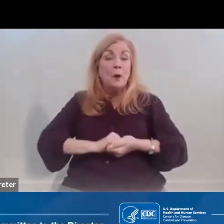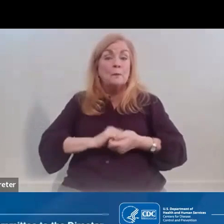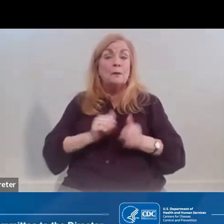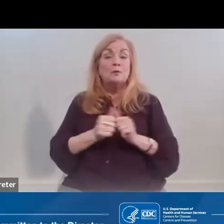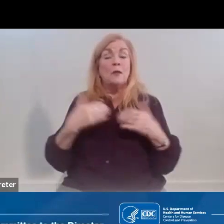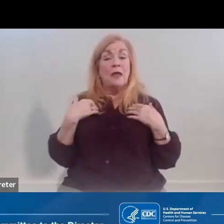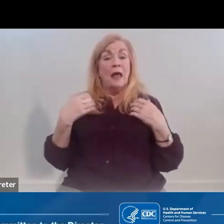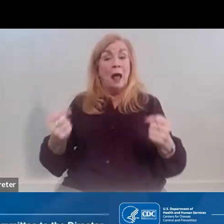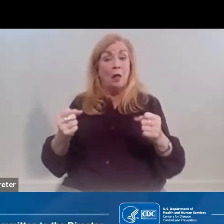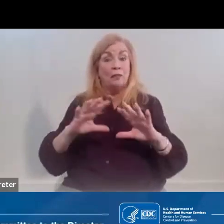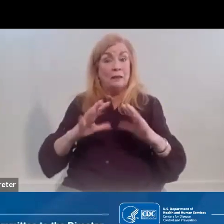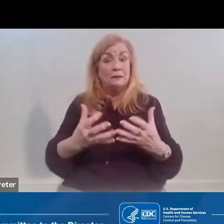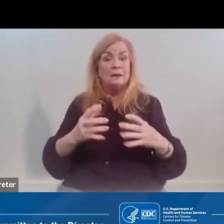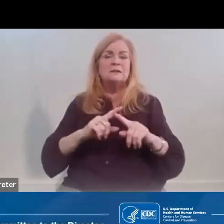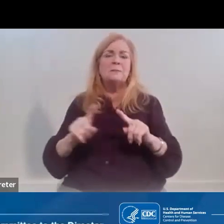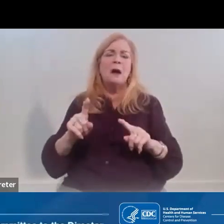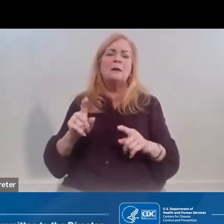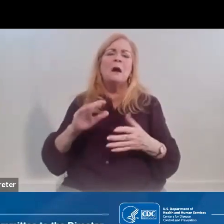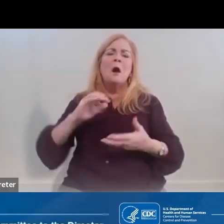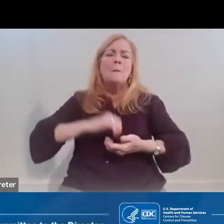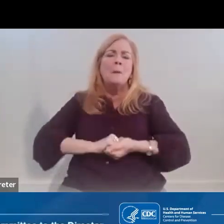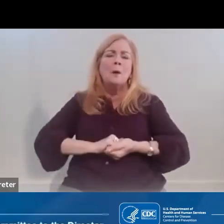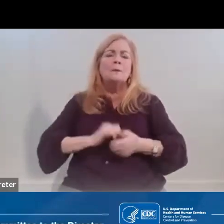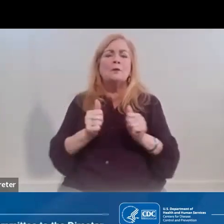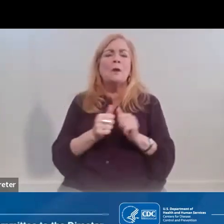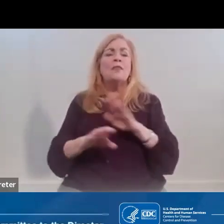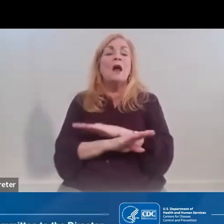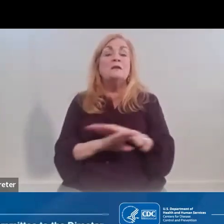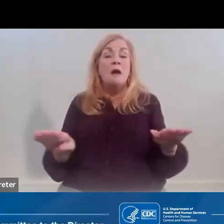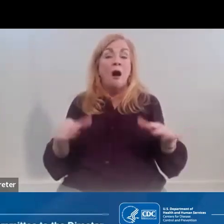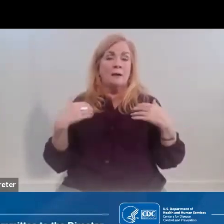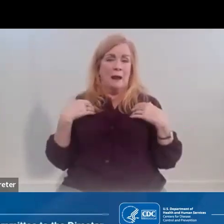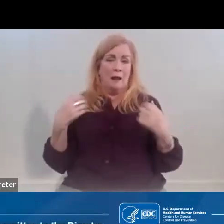but partnerships with non-health entities as well. Right. Yeah.